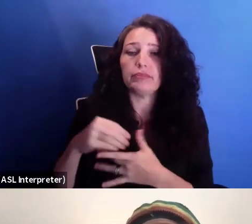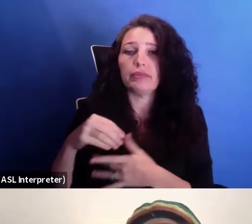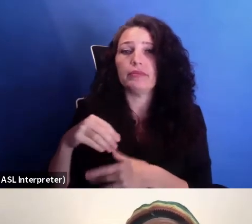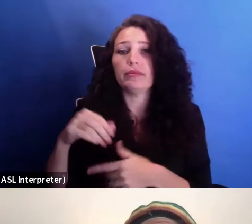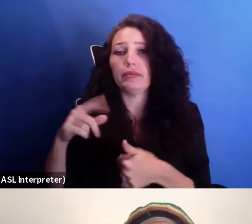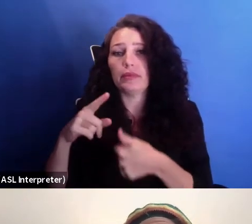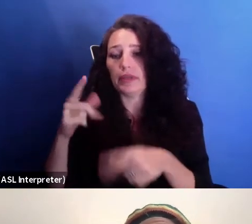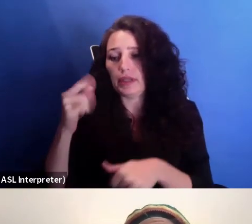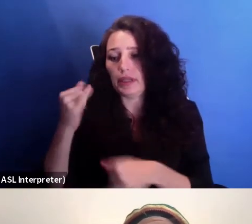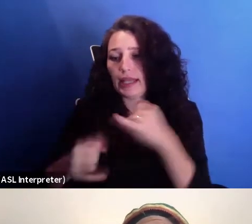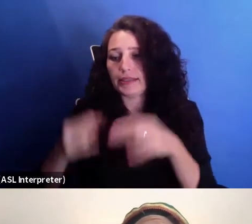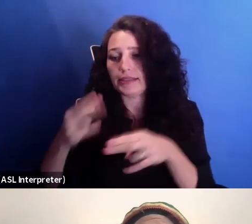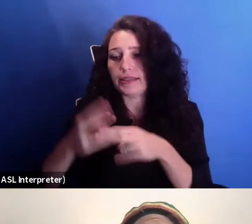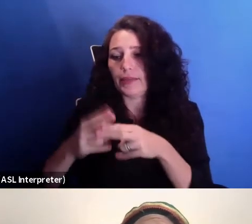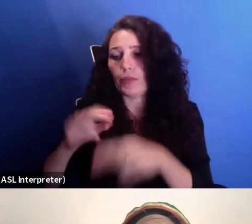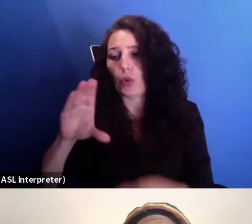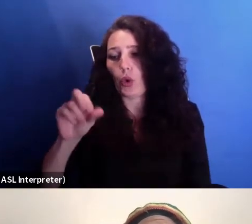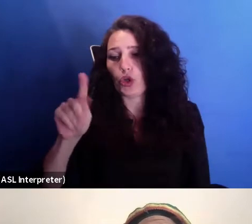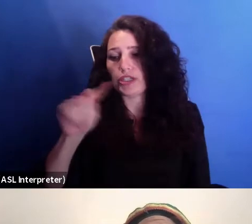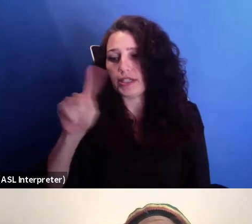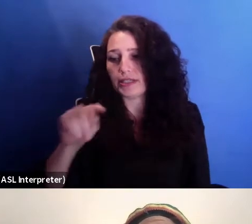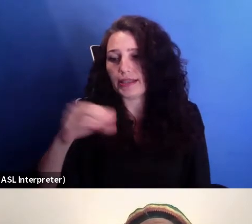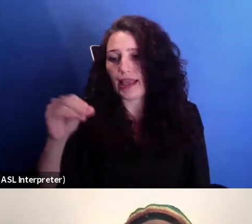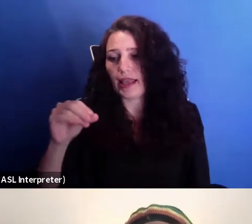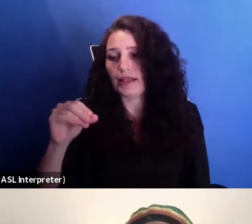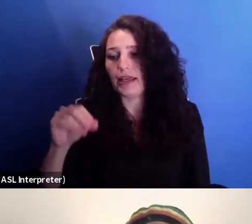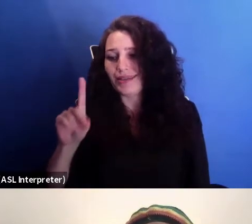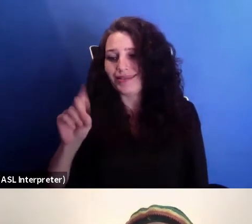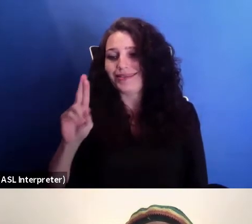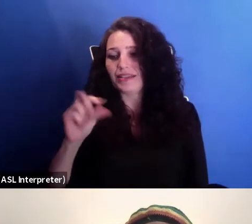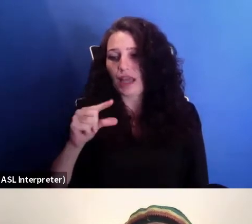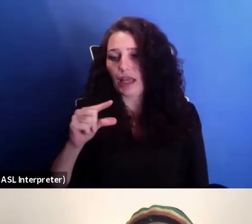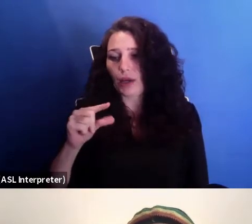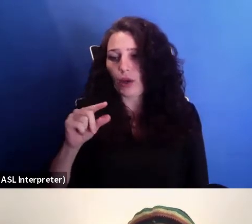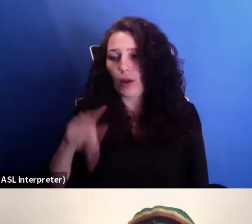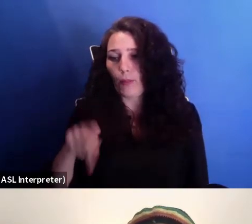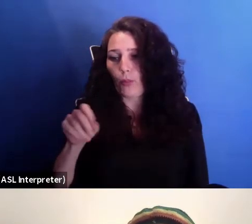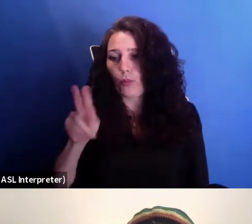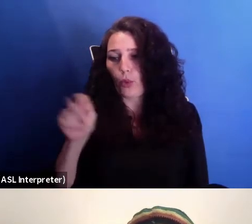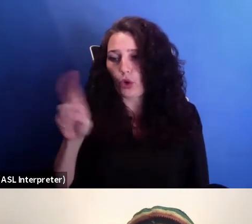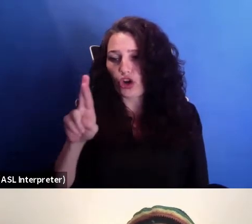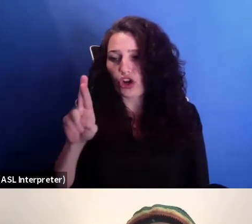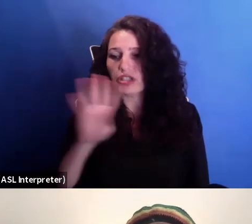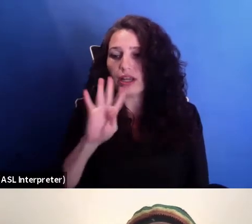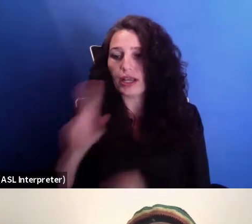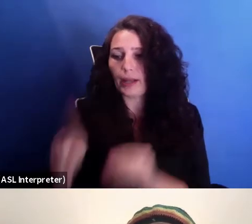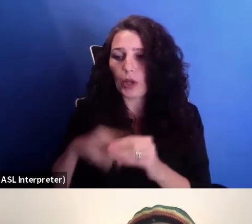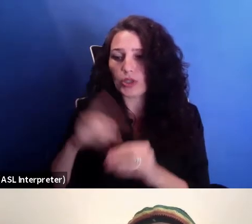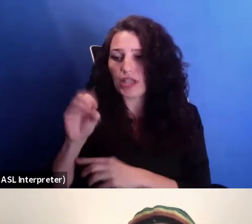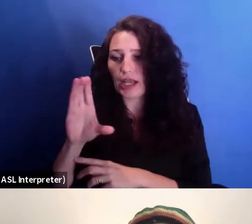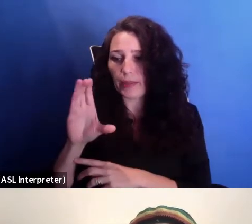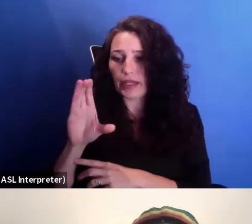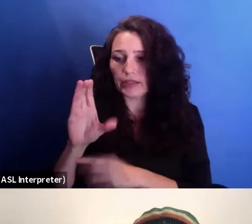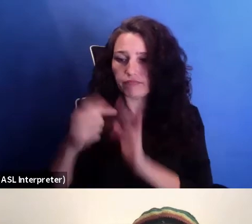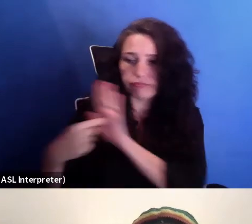on talking about documentaries through our own lens. And so to be included in that discussion